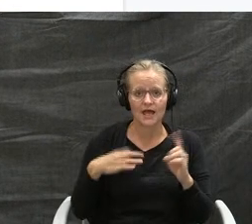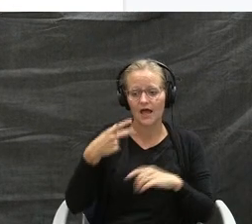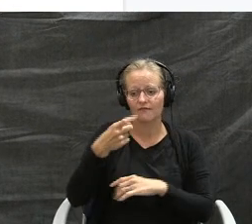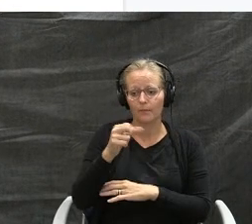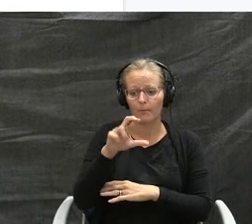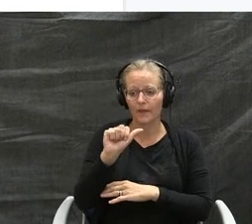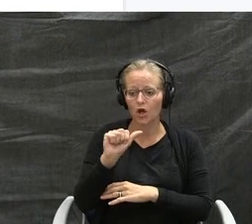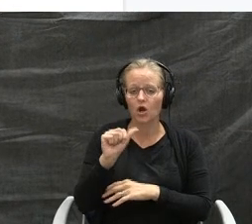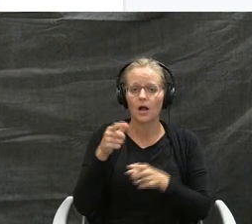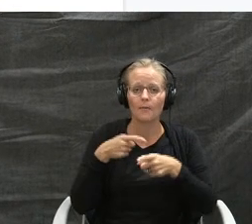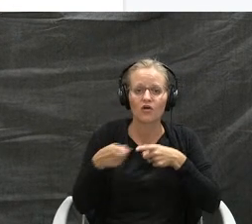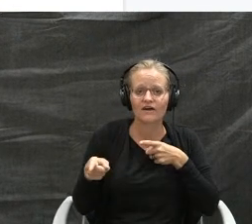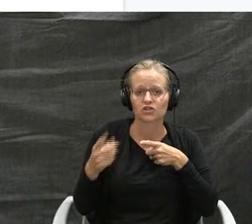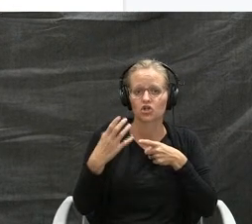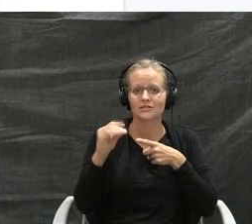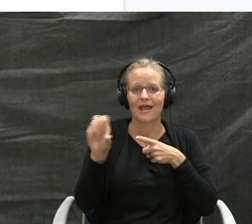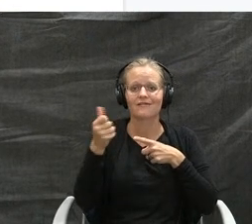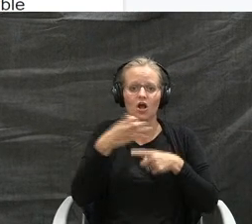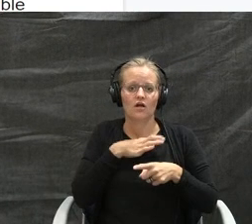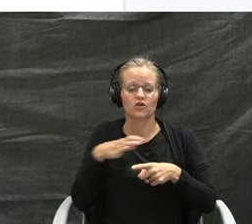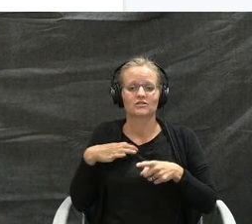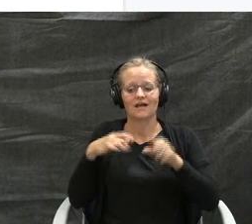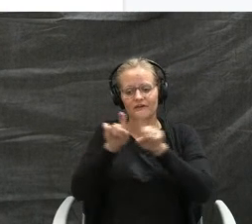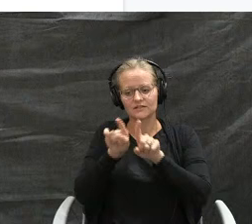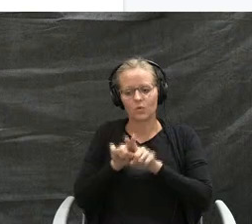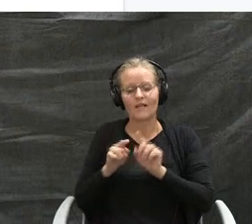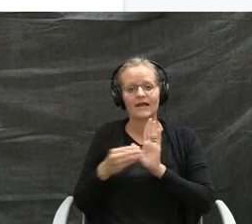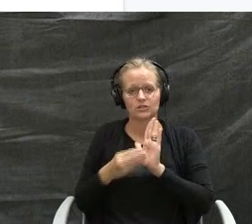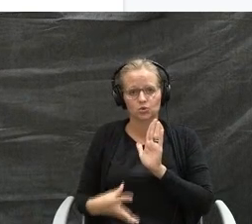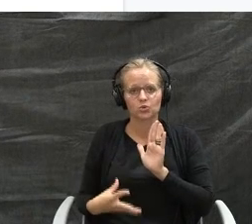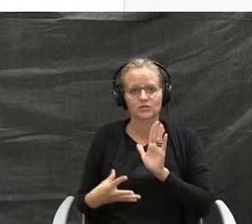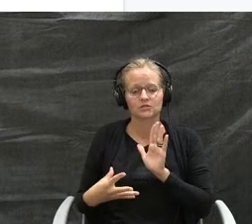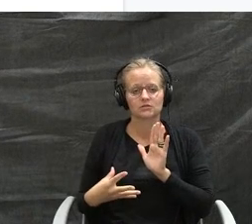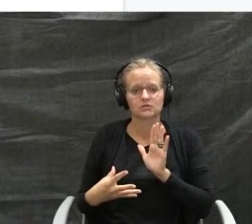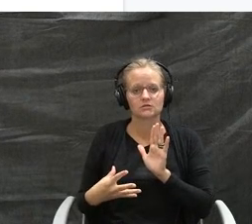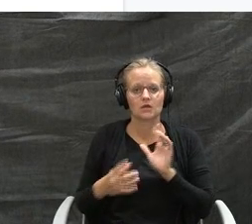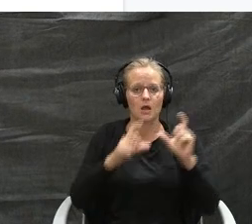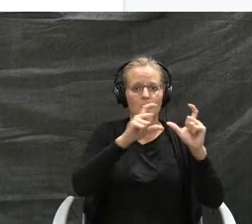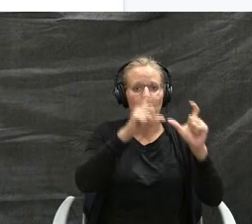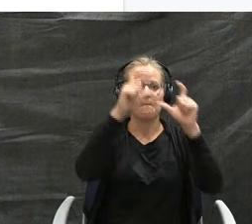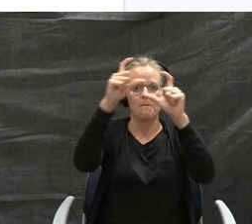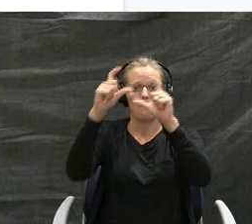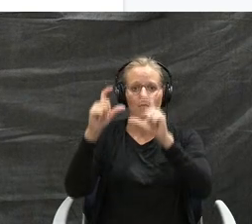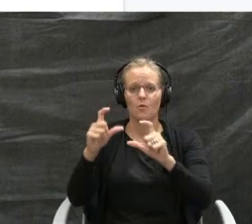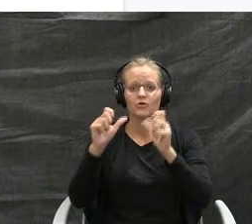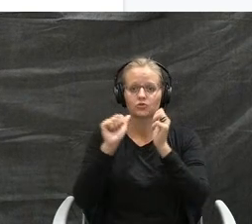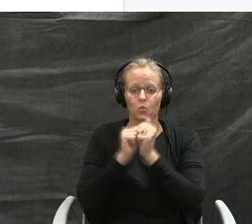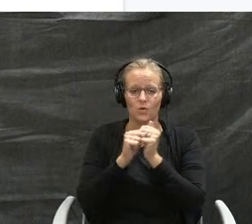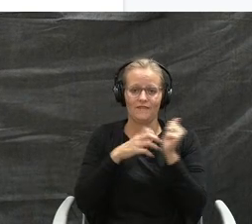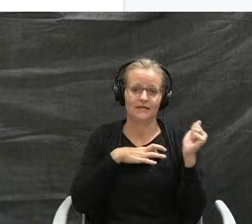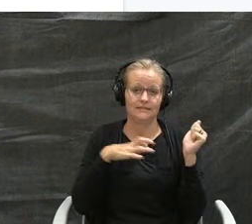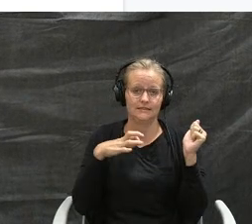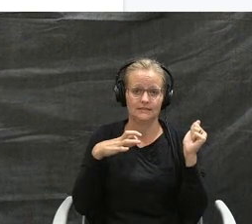paraprofessionals, and other staff along with students bubbles of safety for the school year include Gray level